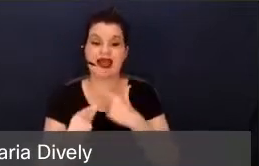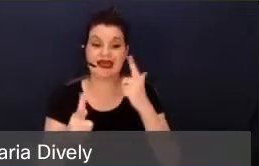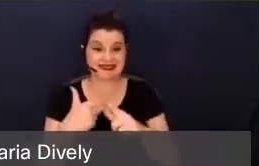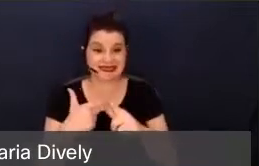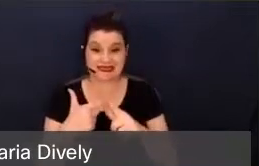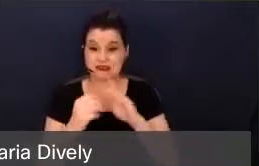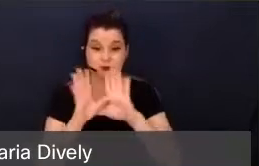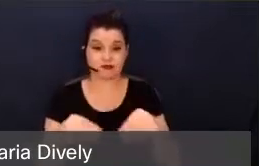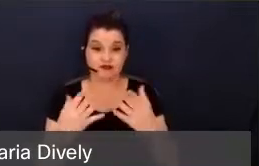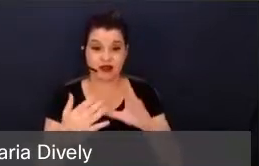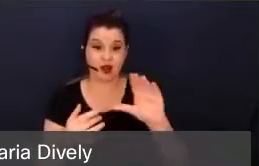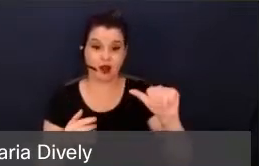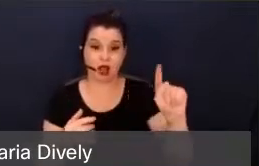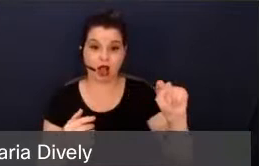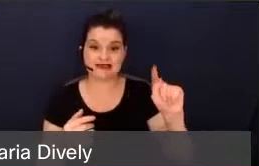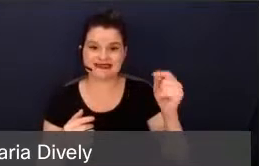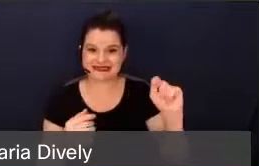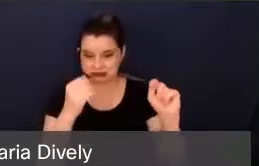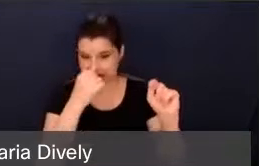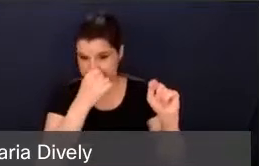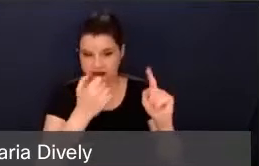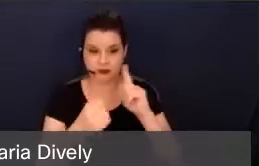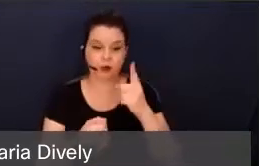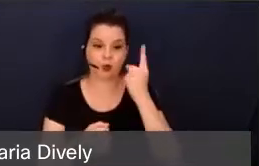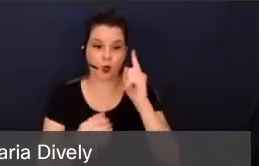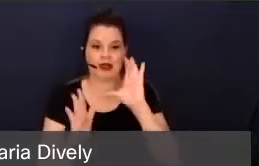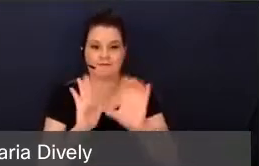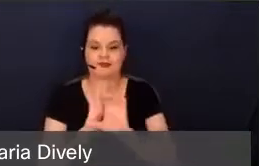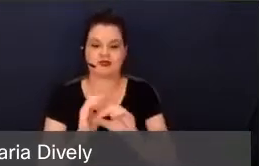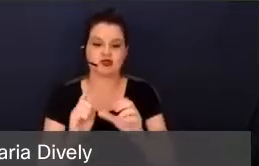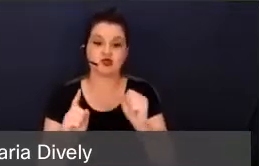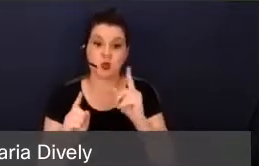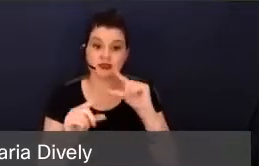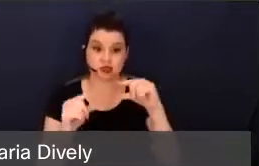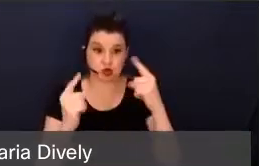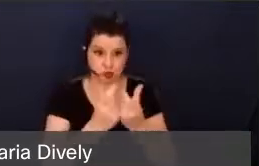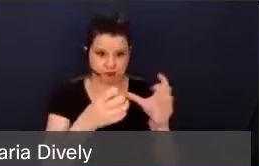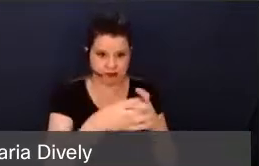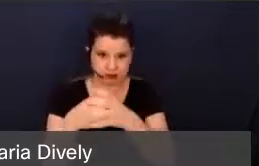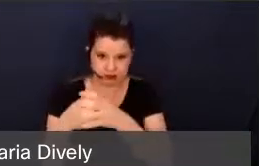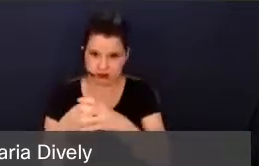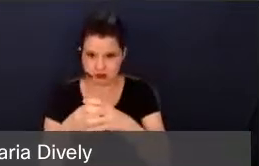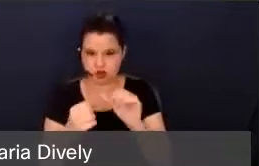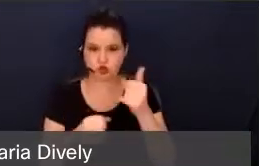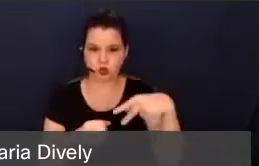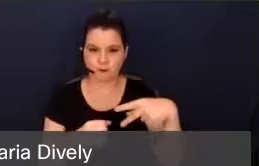providing Alt text for that one image. So there's, uh, a grouping feature that you can use to do that.